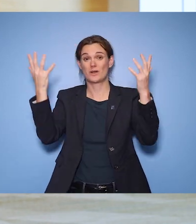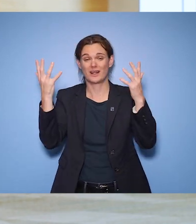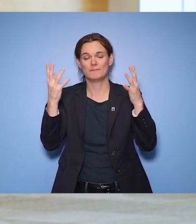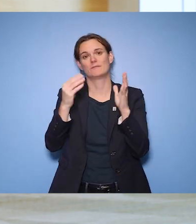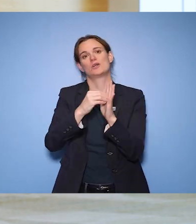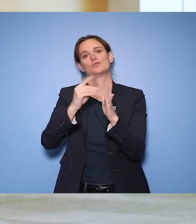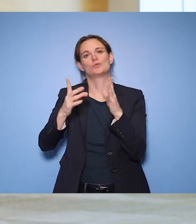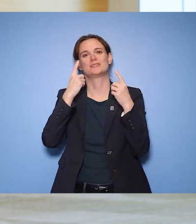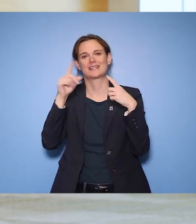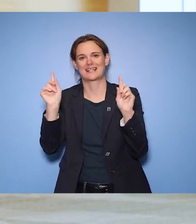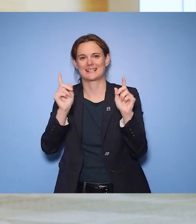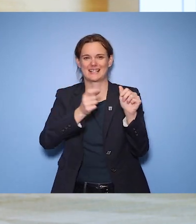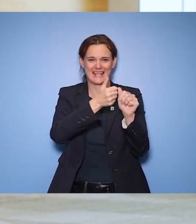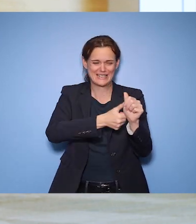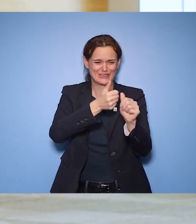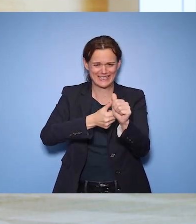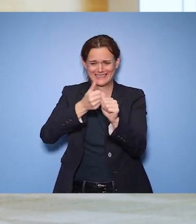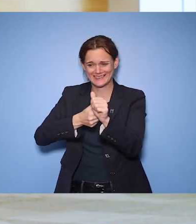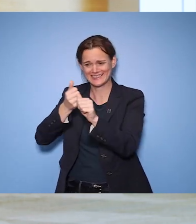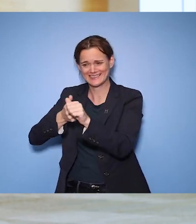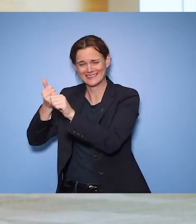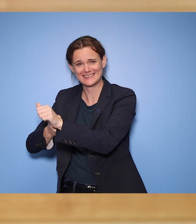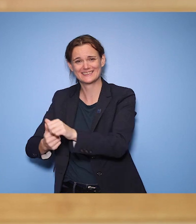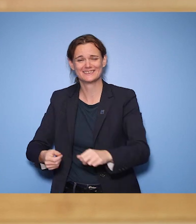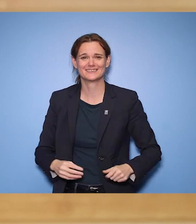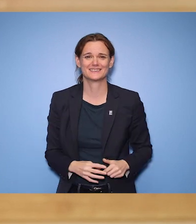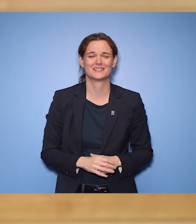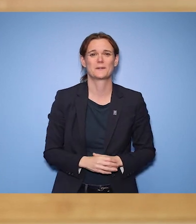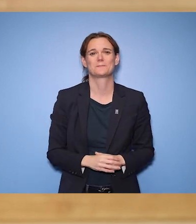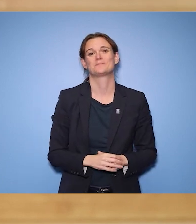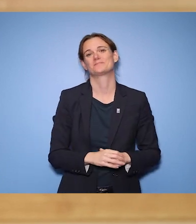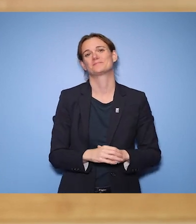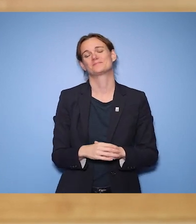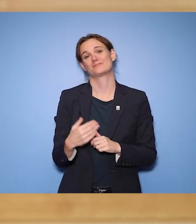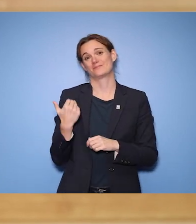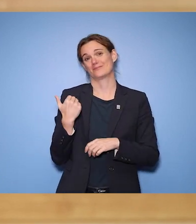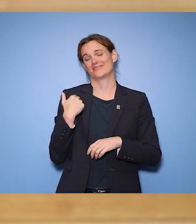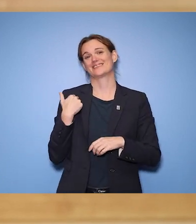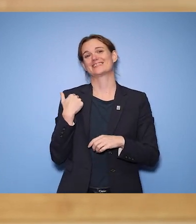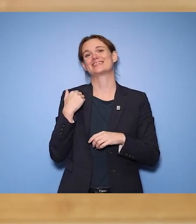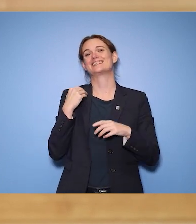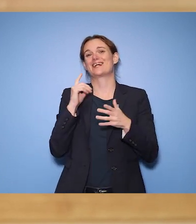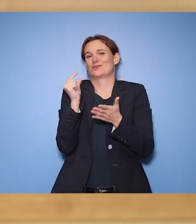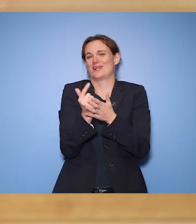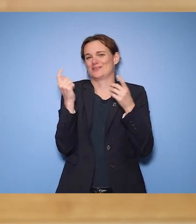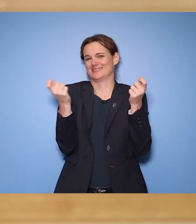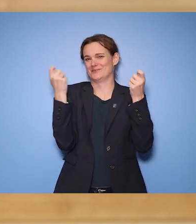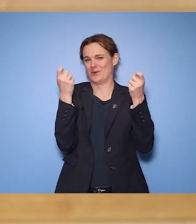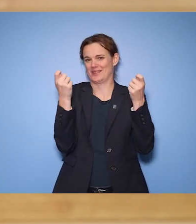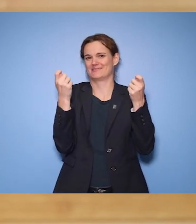of our students one learner at a time. Now we just had our 2021 convocation on the weekend